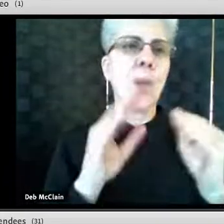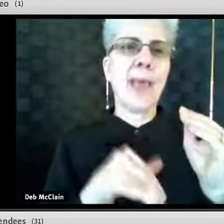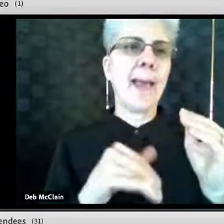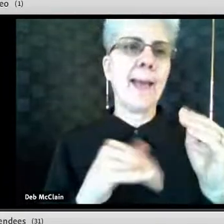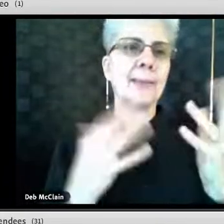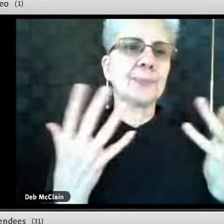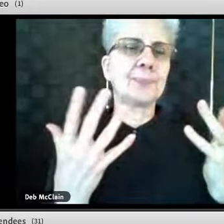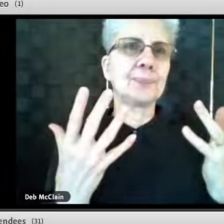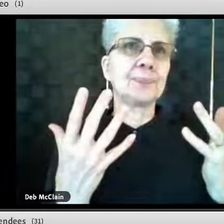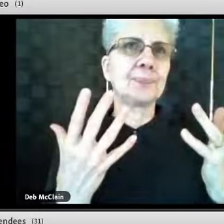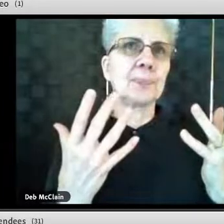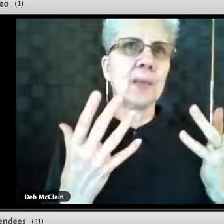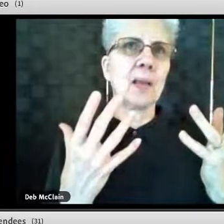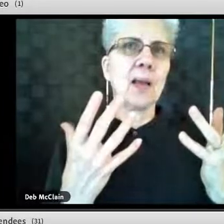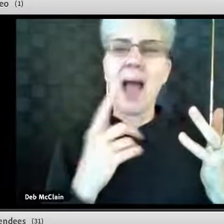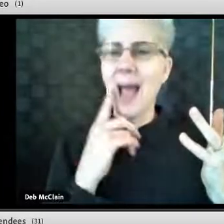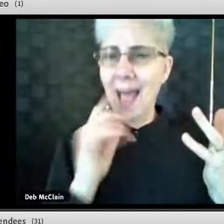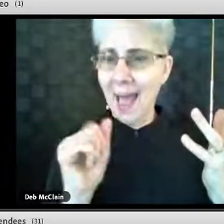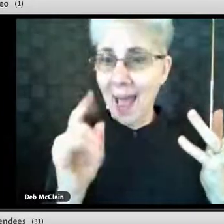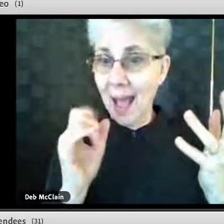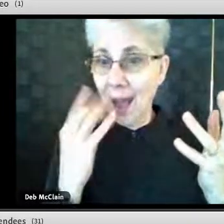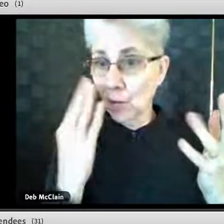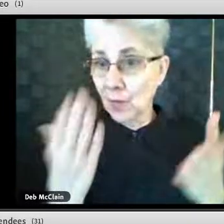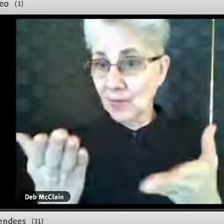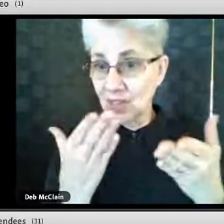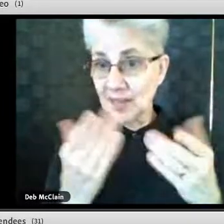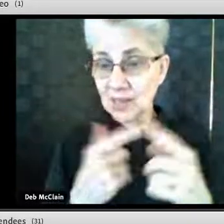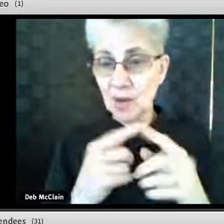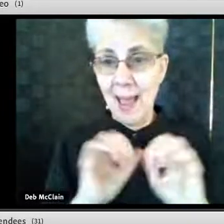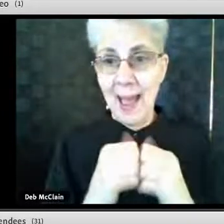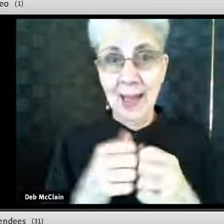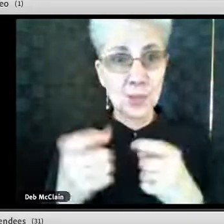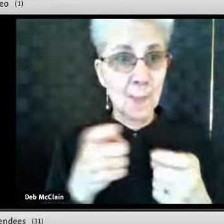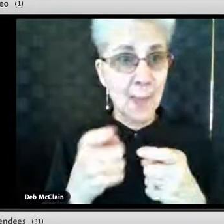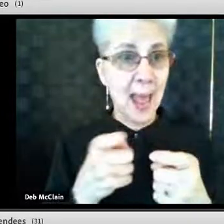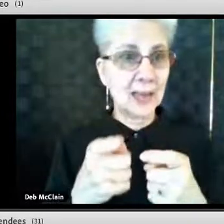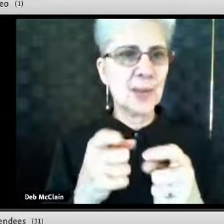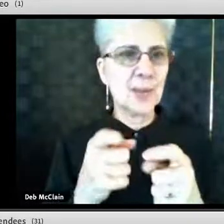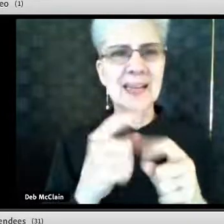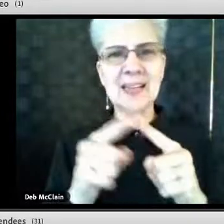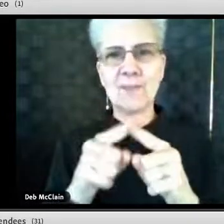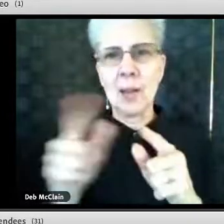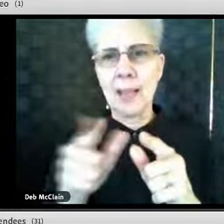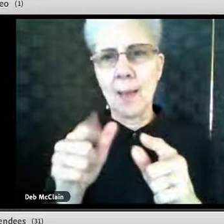Beyond just... Adam is saying, "Do you have suggestions on how to manage social media in multiple languages?